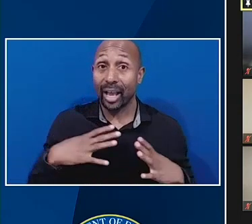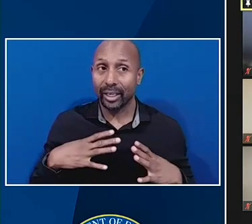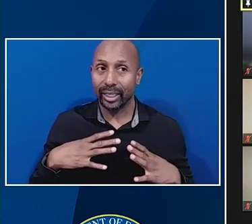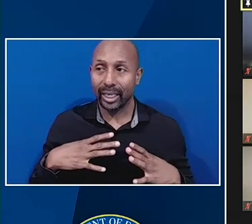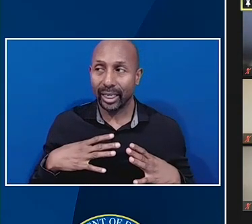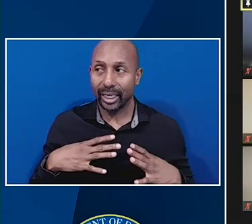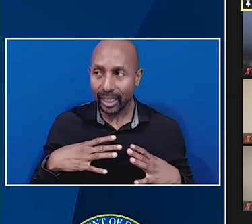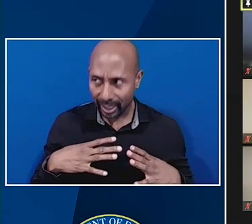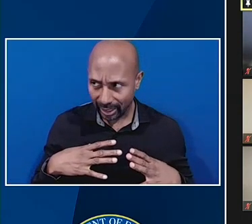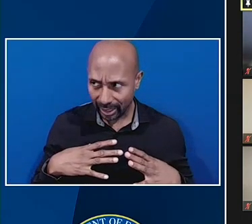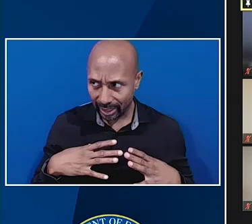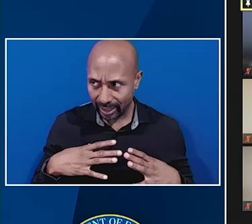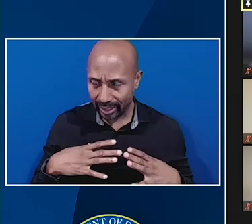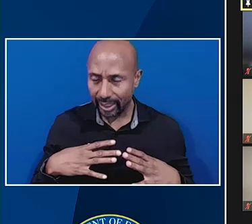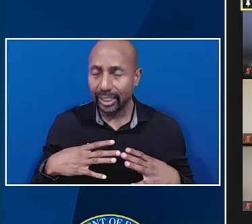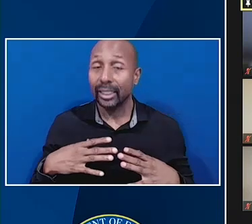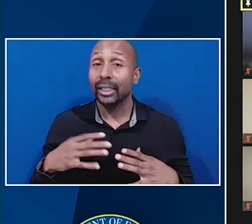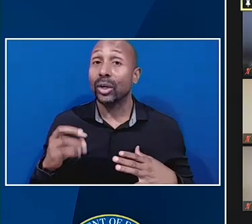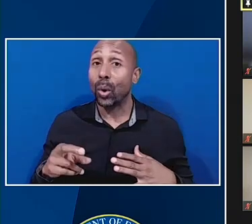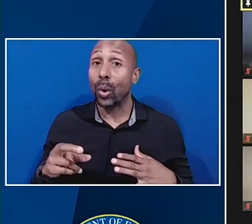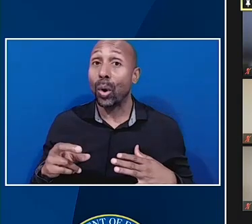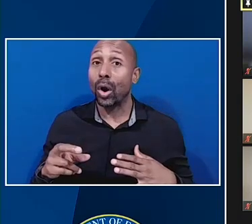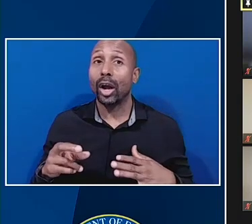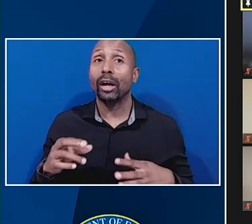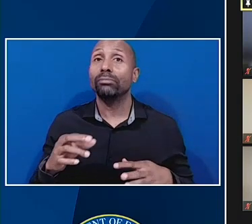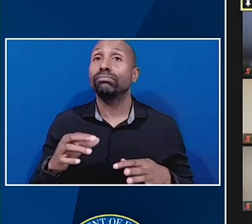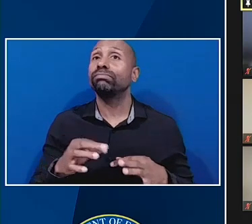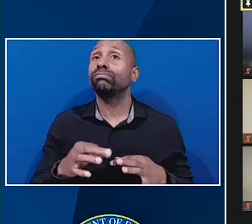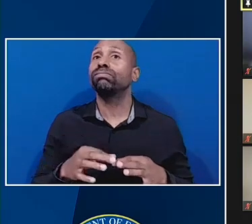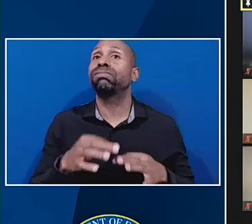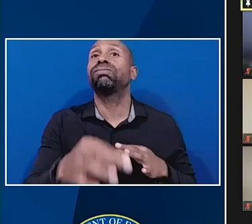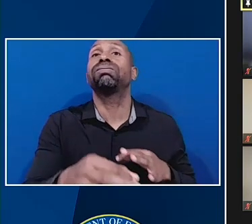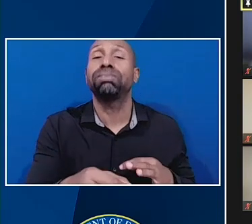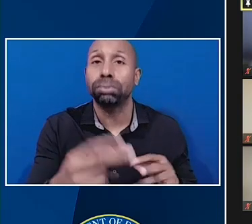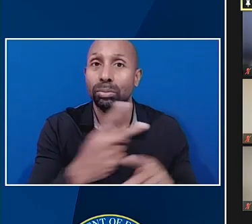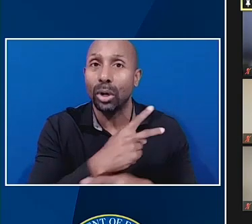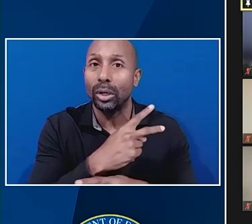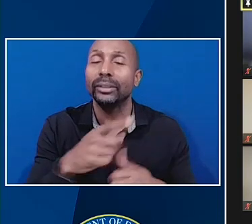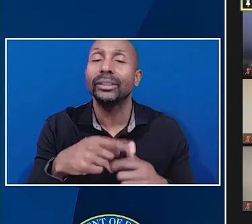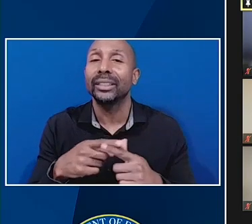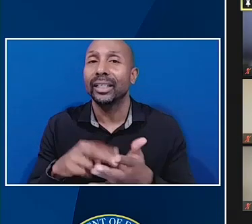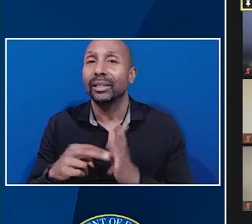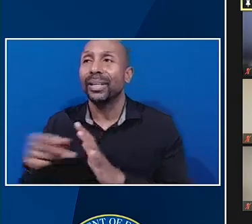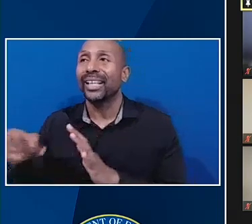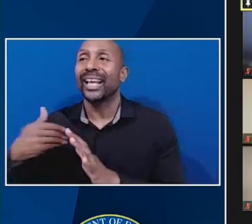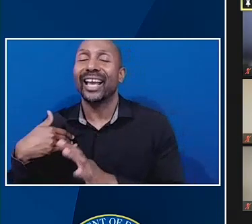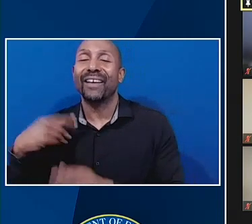or we move it back even further, that is all the less time that they have to review your proposals.